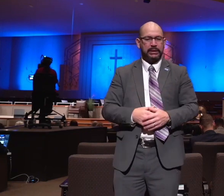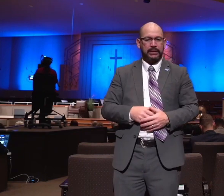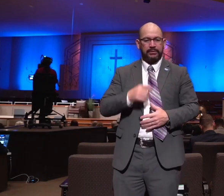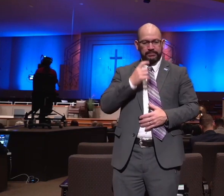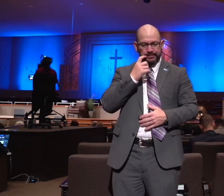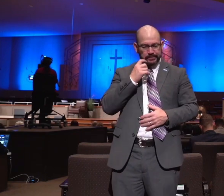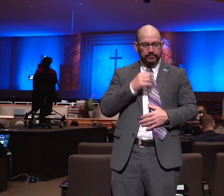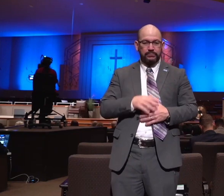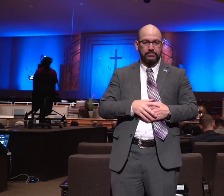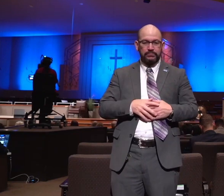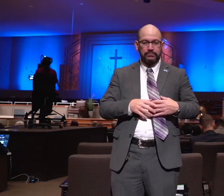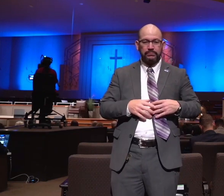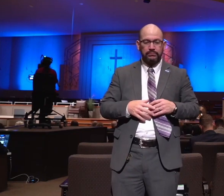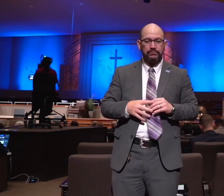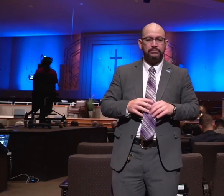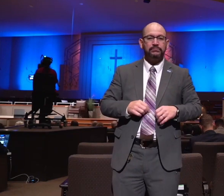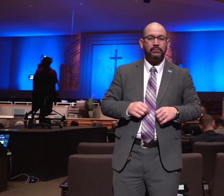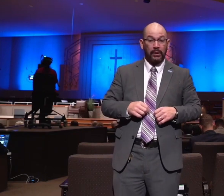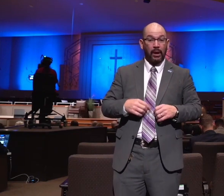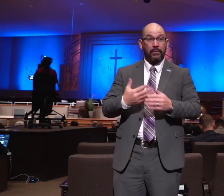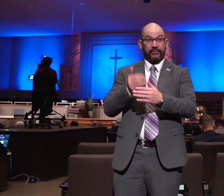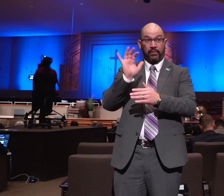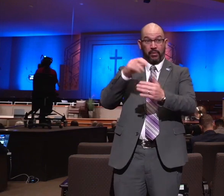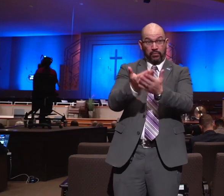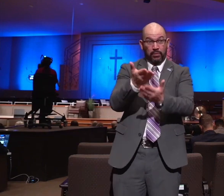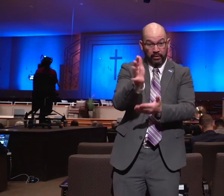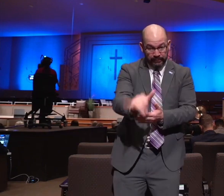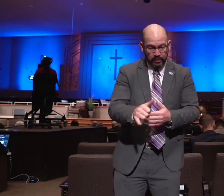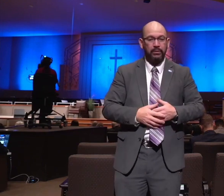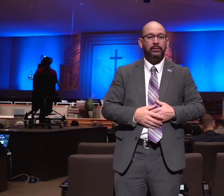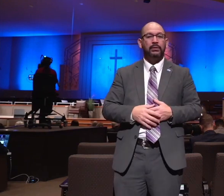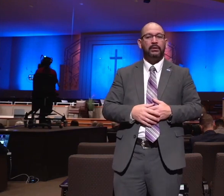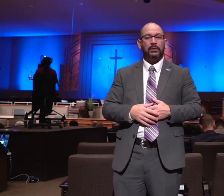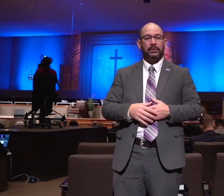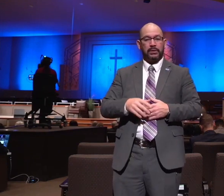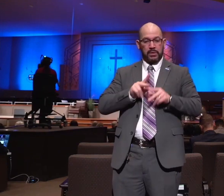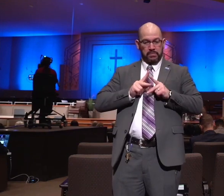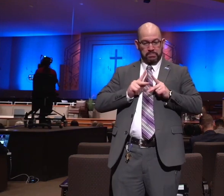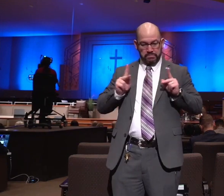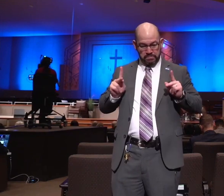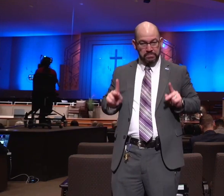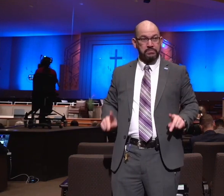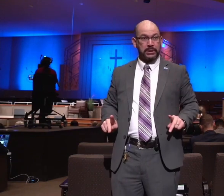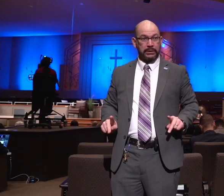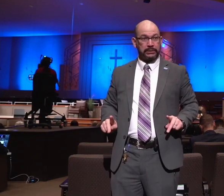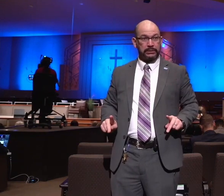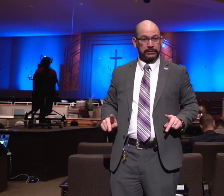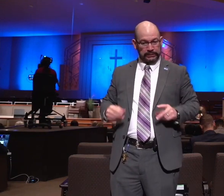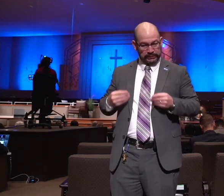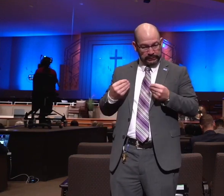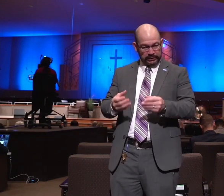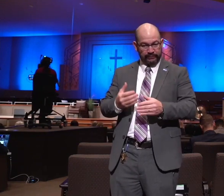and the priest named Ahimelech gives them some shewbread from the altar